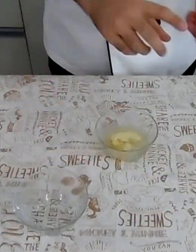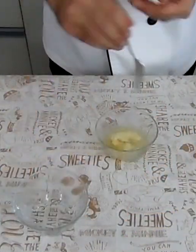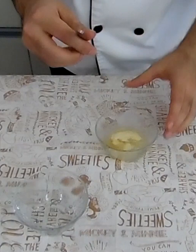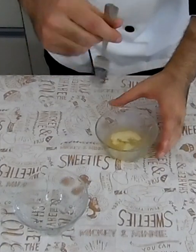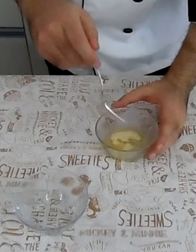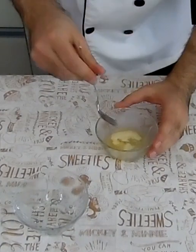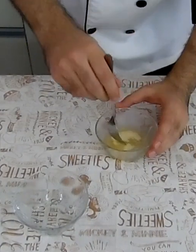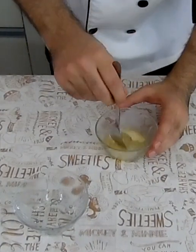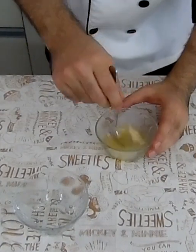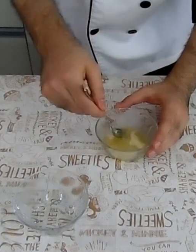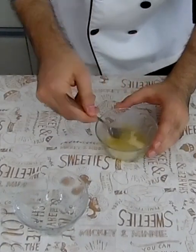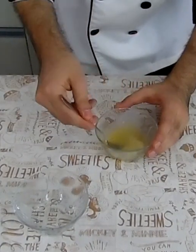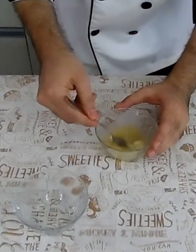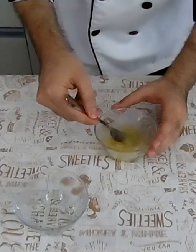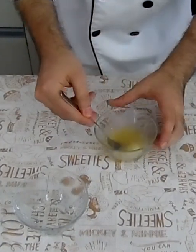Dissolve the gelatin in water نذوب الجيلاتين بالماء